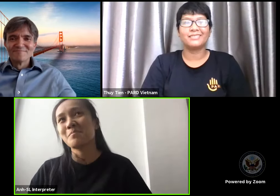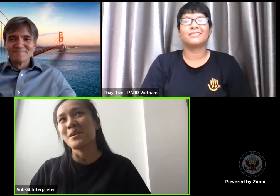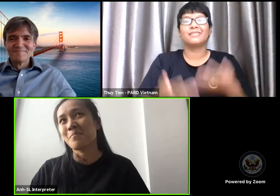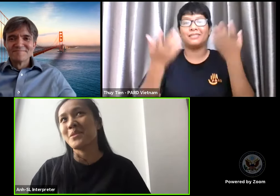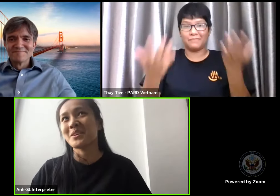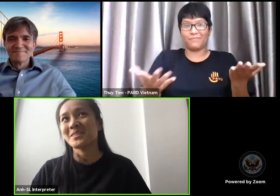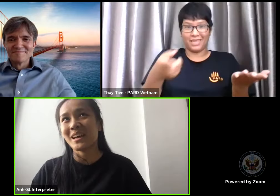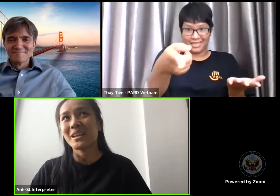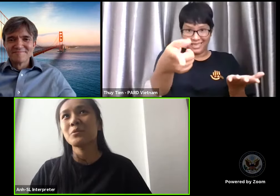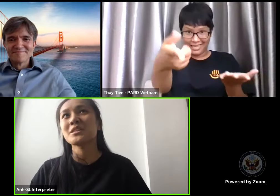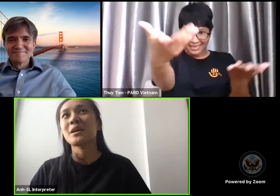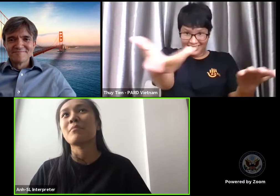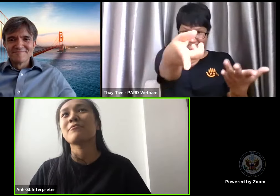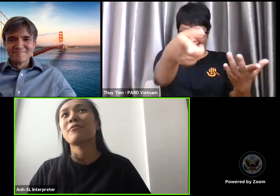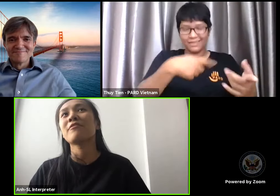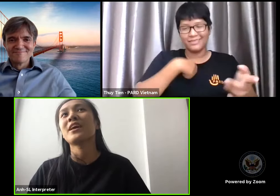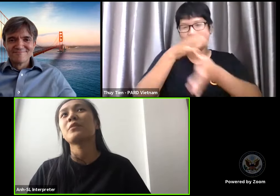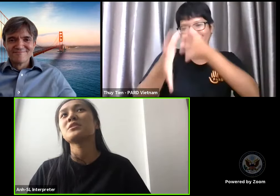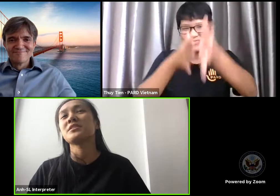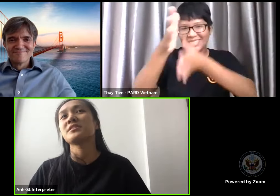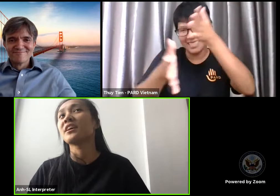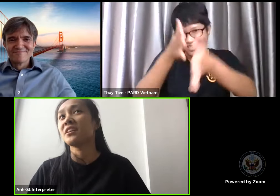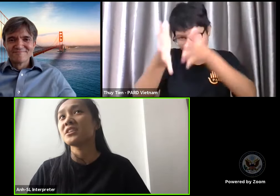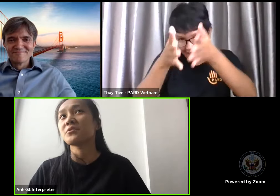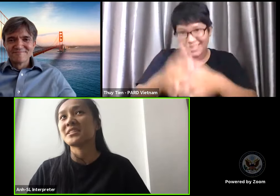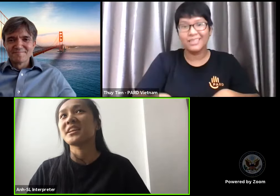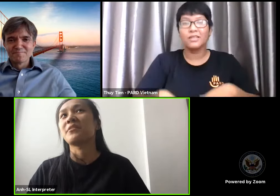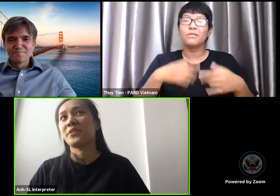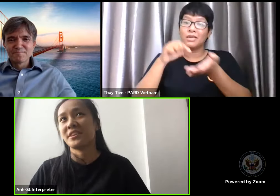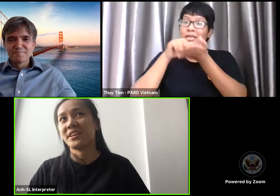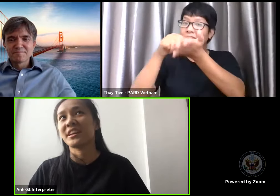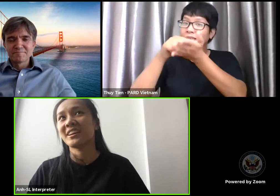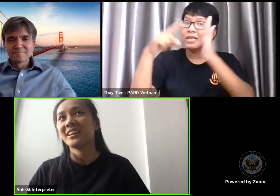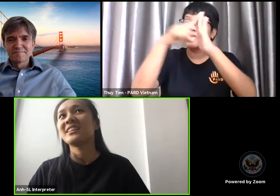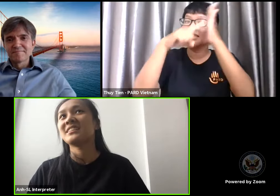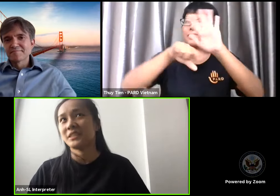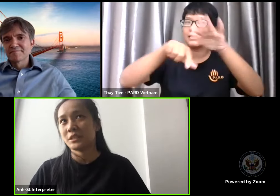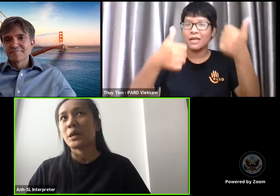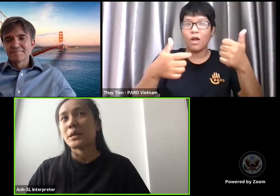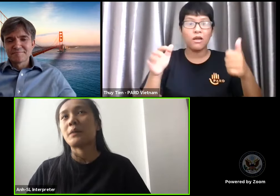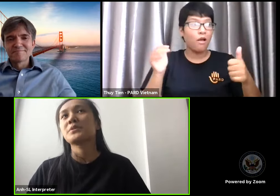in my American sign language, and my fourth language is English writing and reading. Yeah,